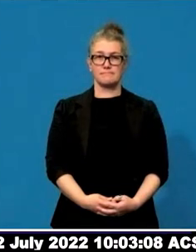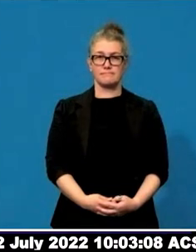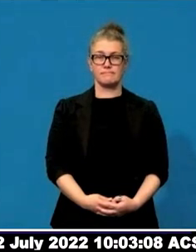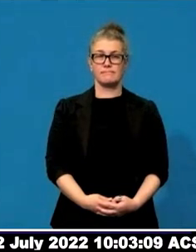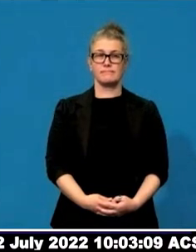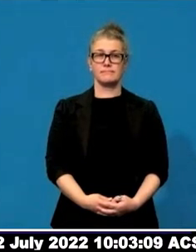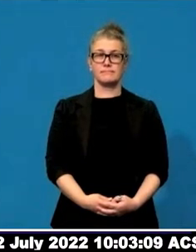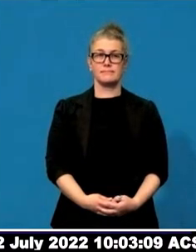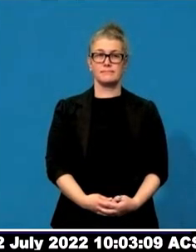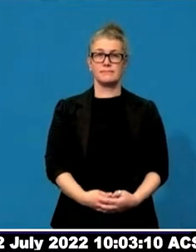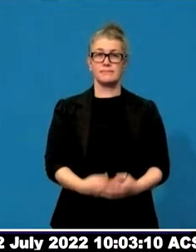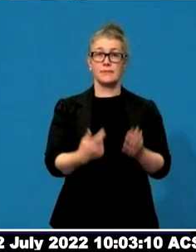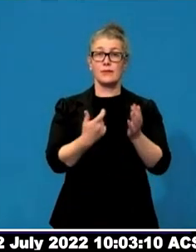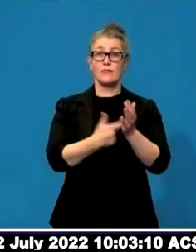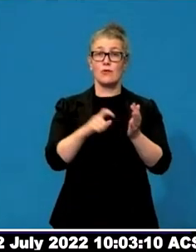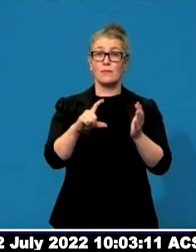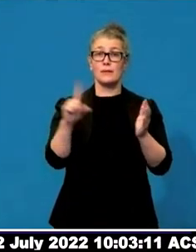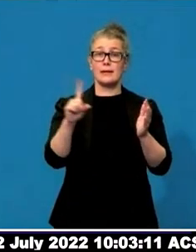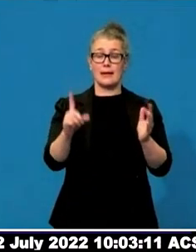The Royal Commission is now in session.